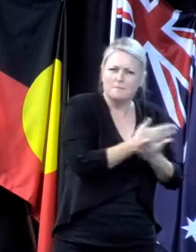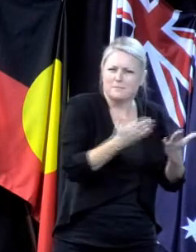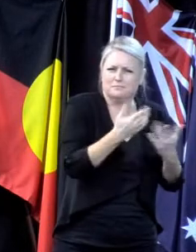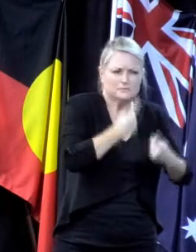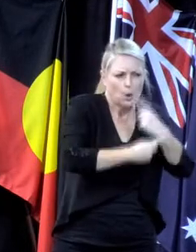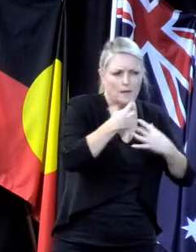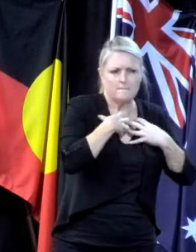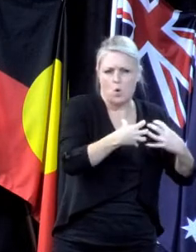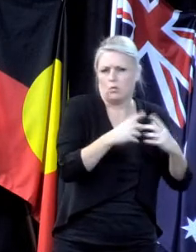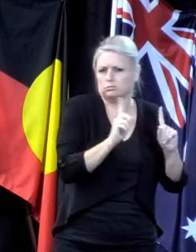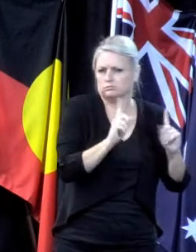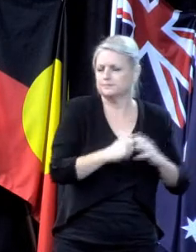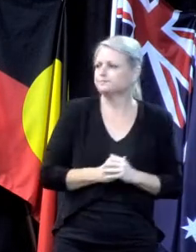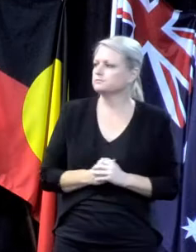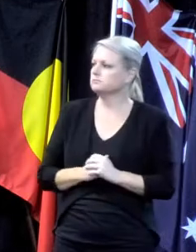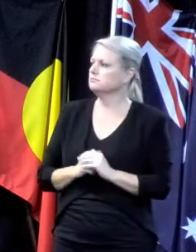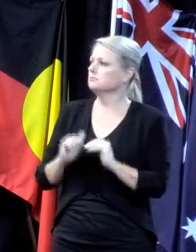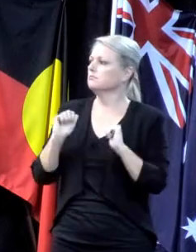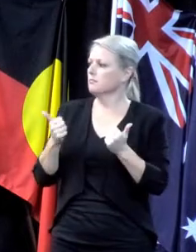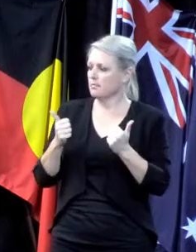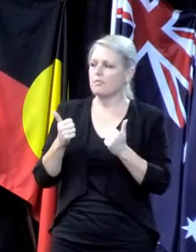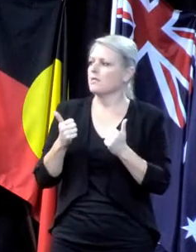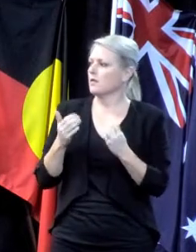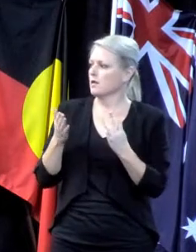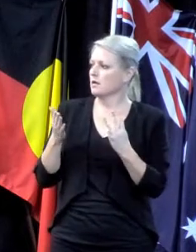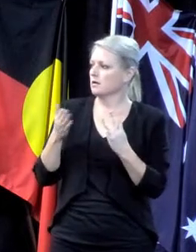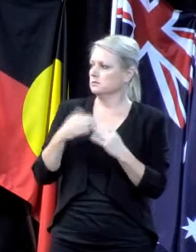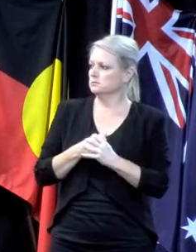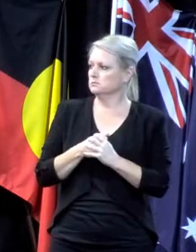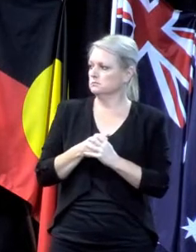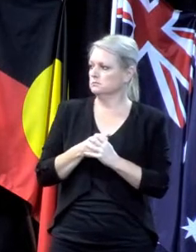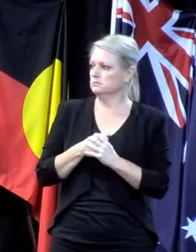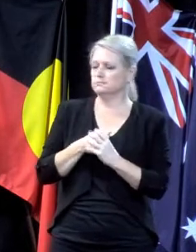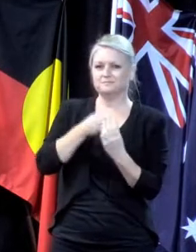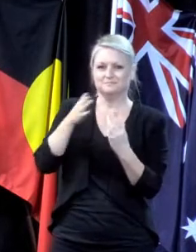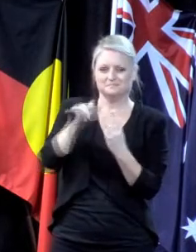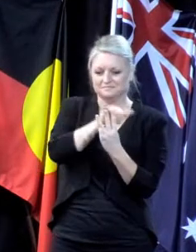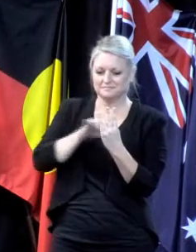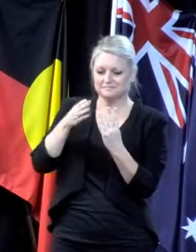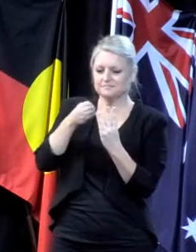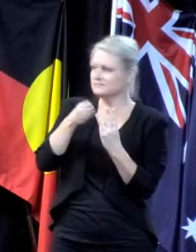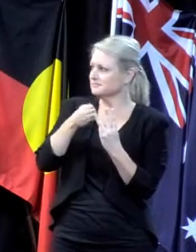OK, so we - If any. I'm happy for anybody to answer.